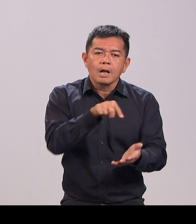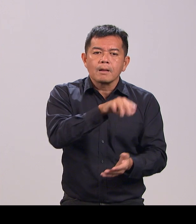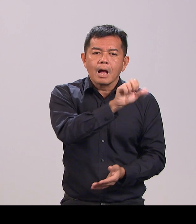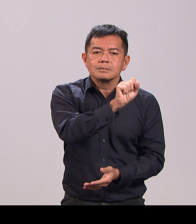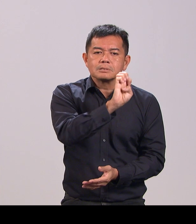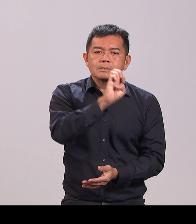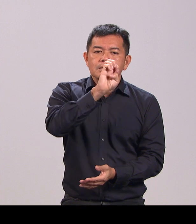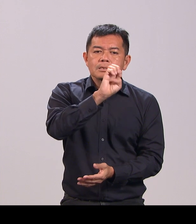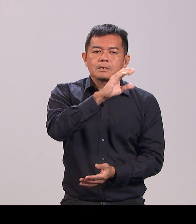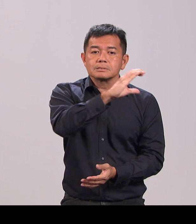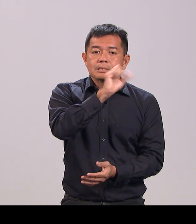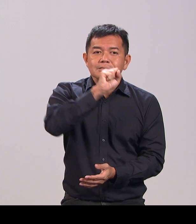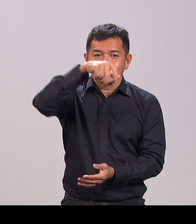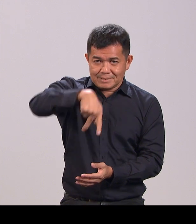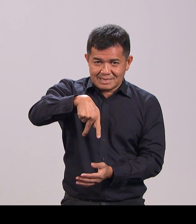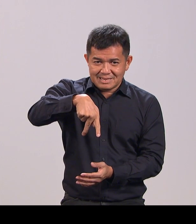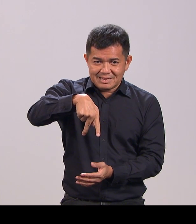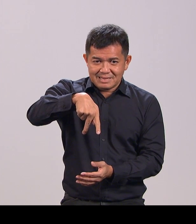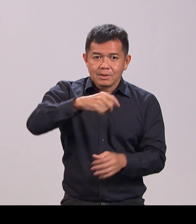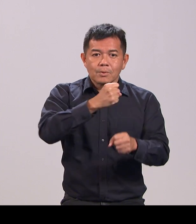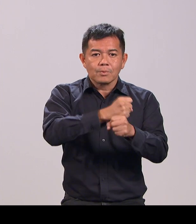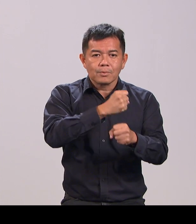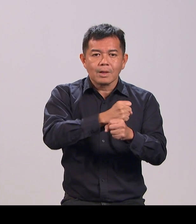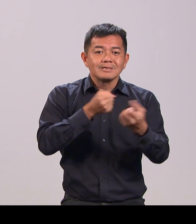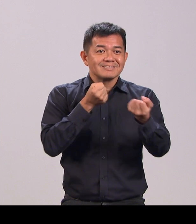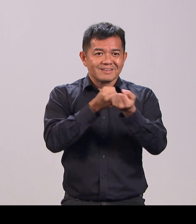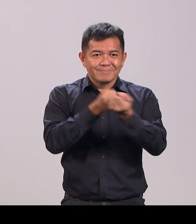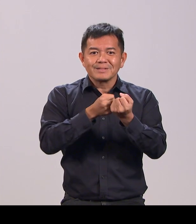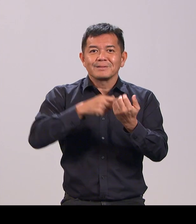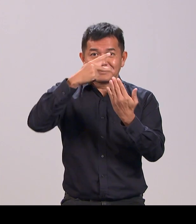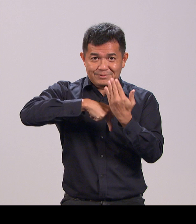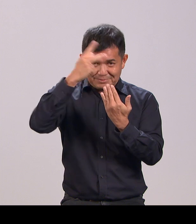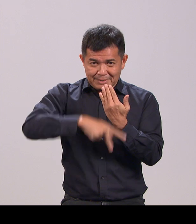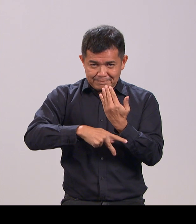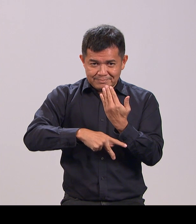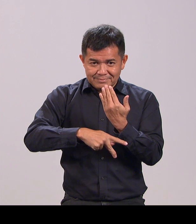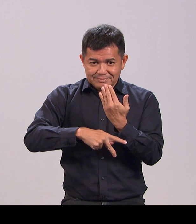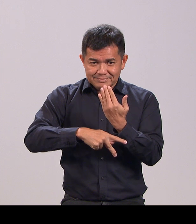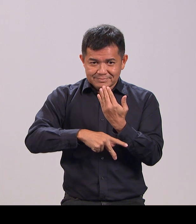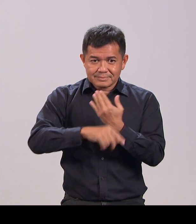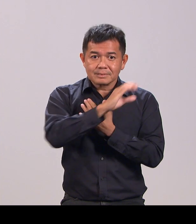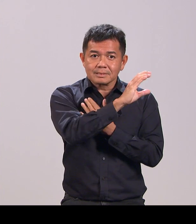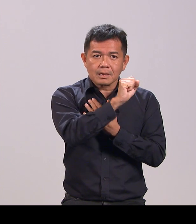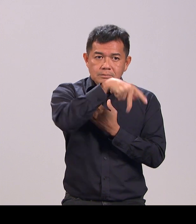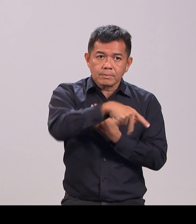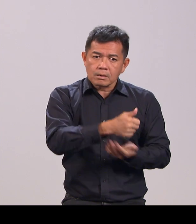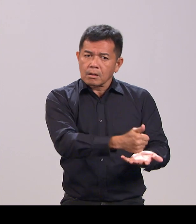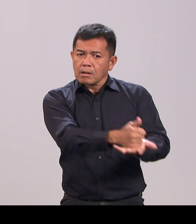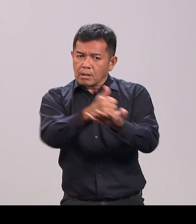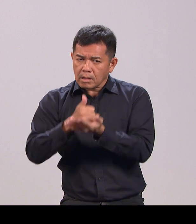The CSP helped his new employer pay a portion of his wages for some time. It made it easier for his new employer to take him on.